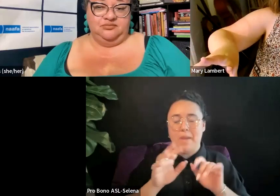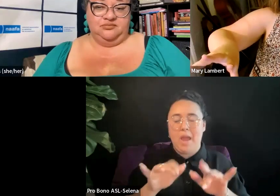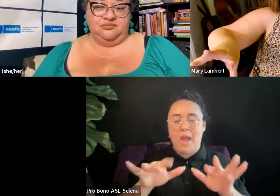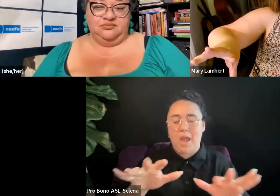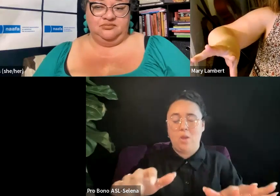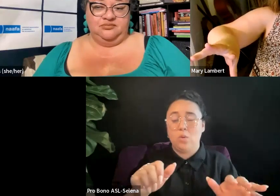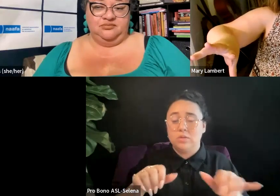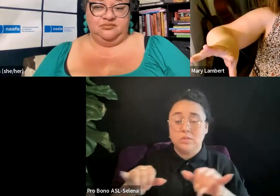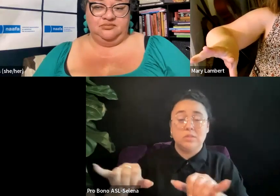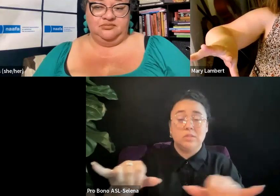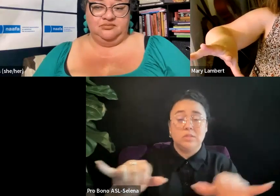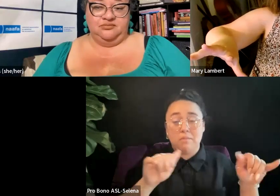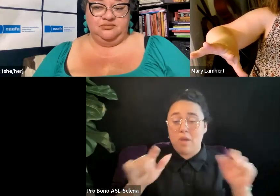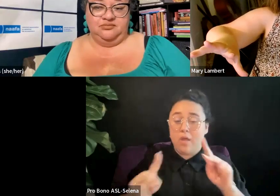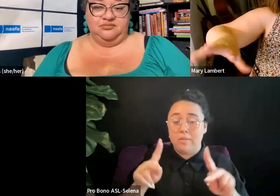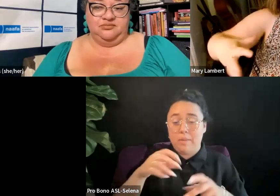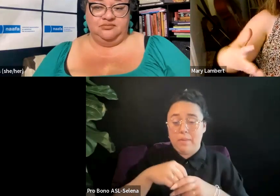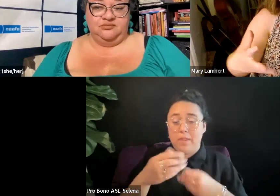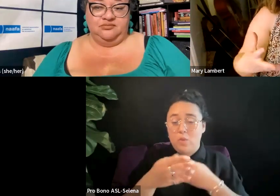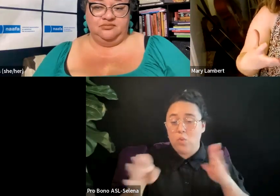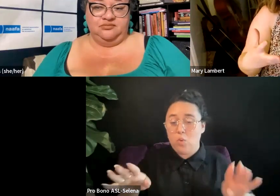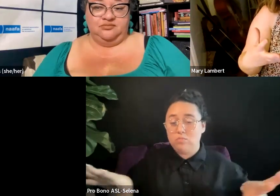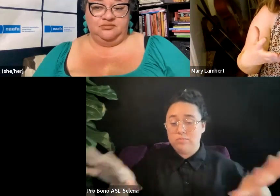And so I, I feel like we all